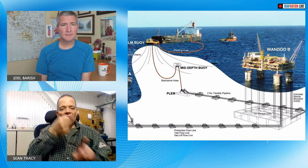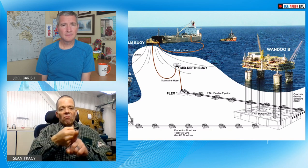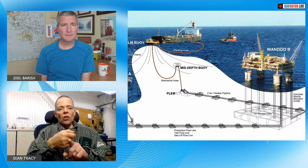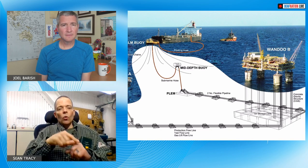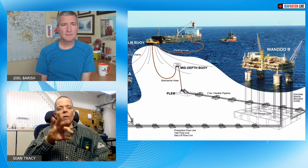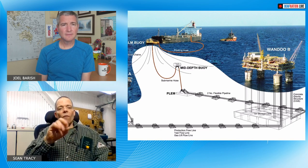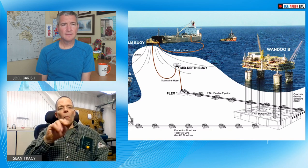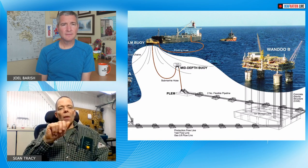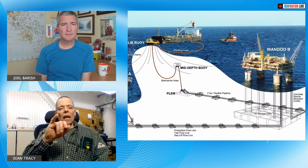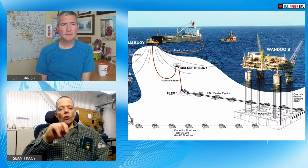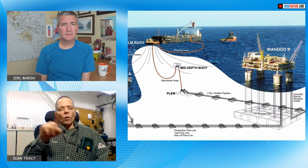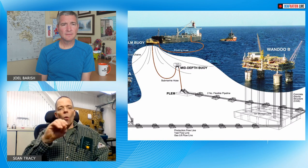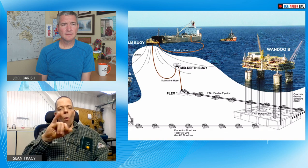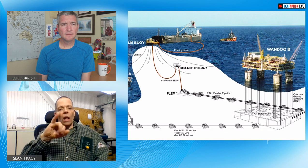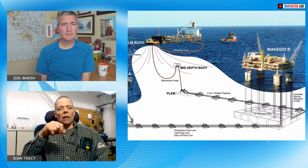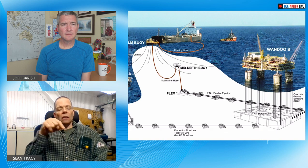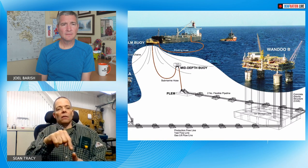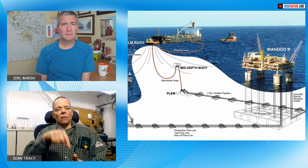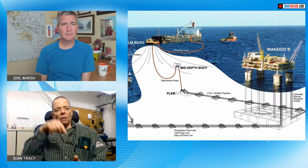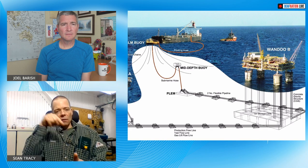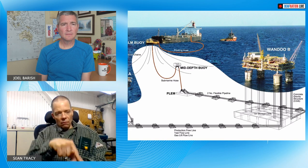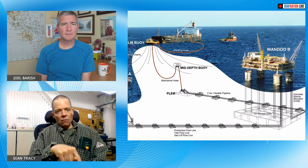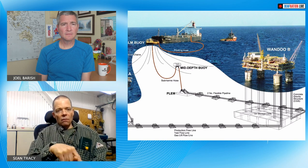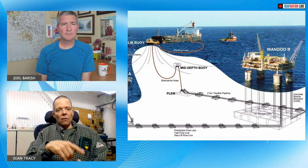it hits the formation, where the oil is or the natural gas.